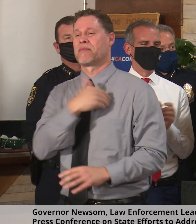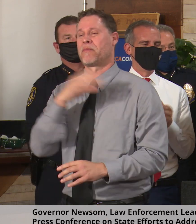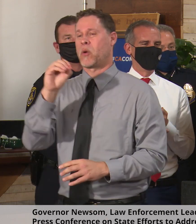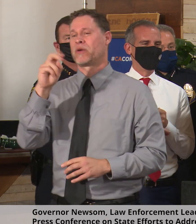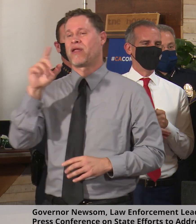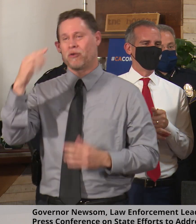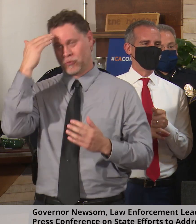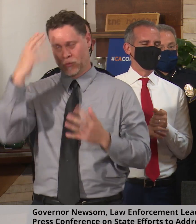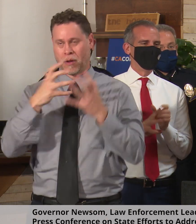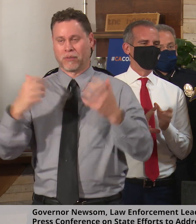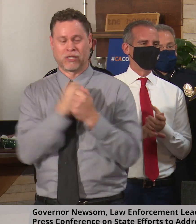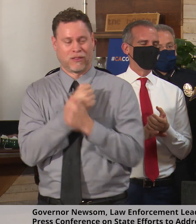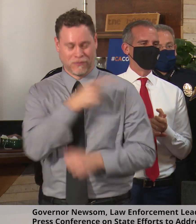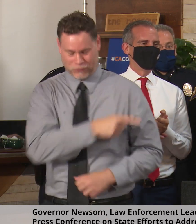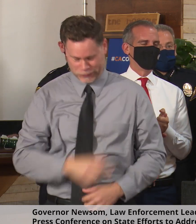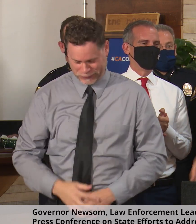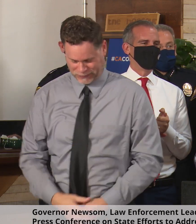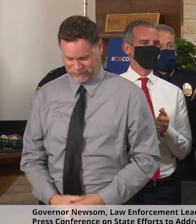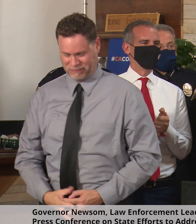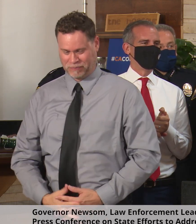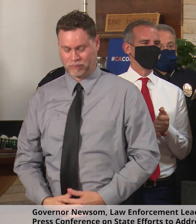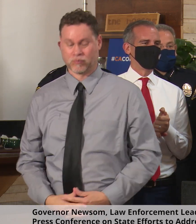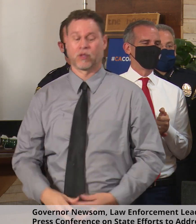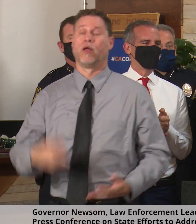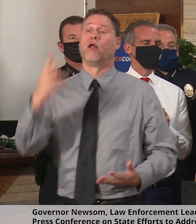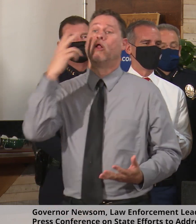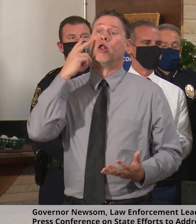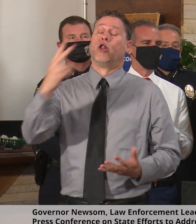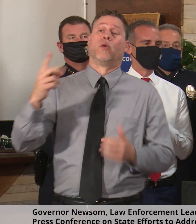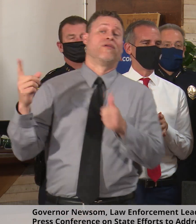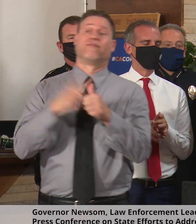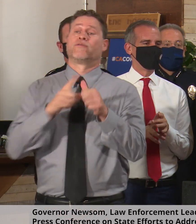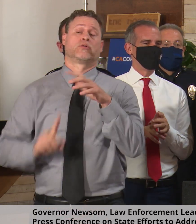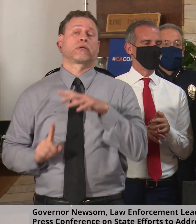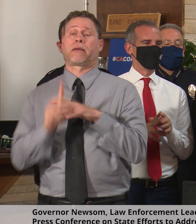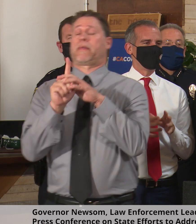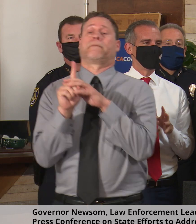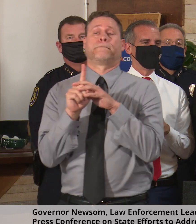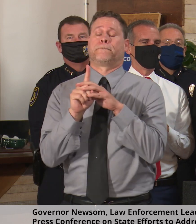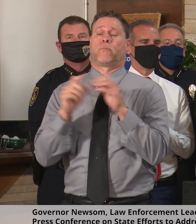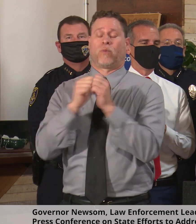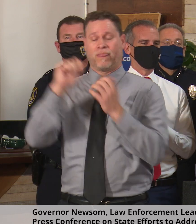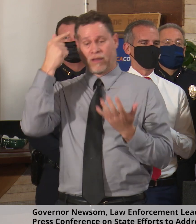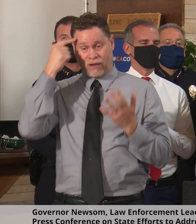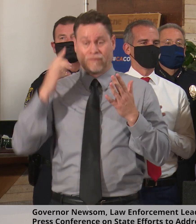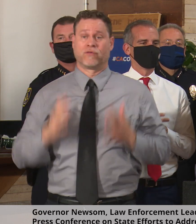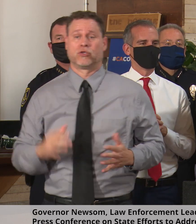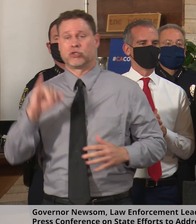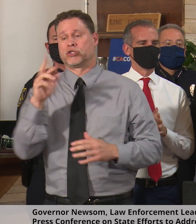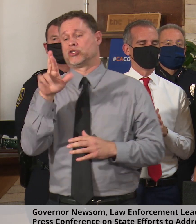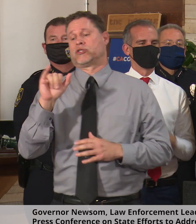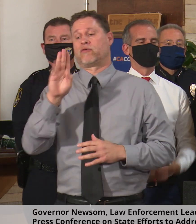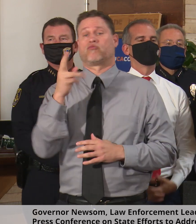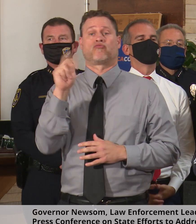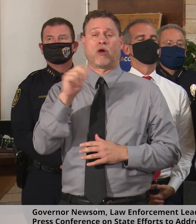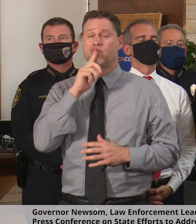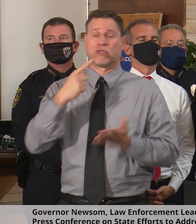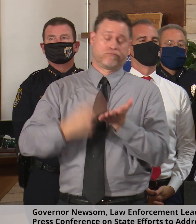much I love you. Look when this first came up with governor Jerry Brown we really were talking about